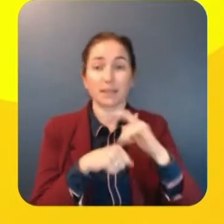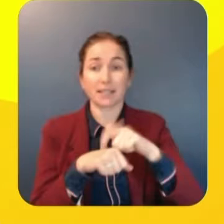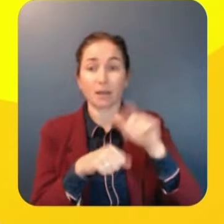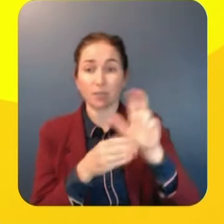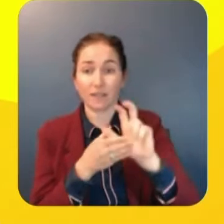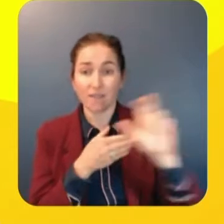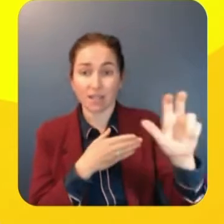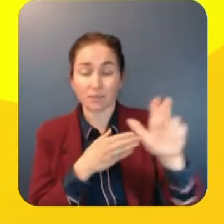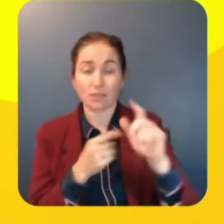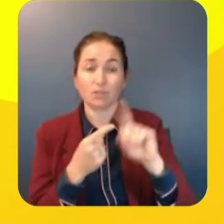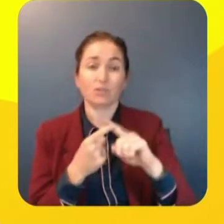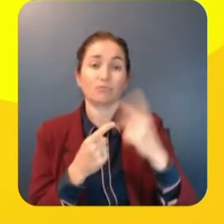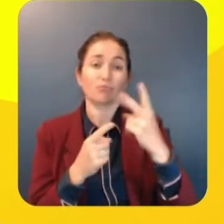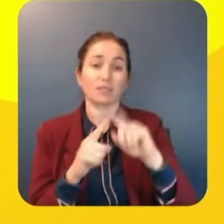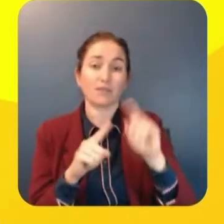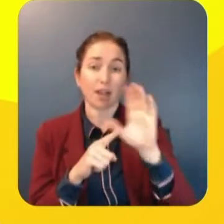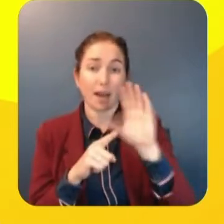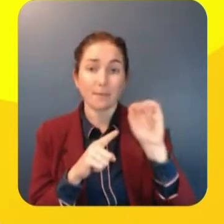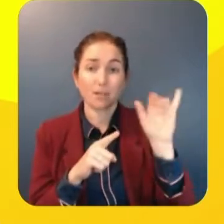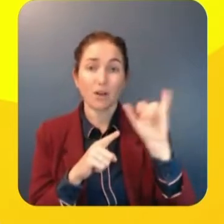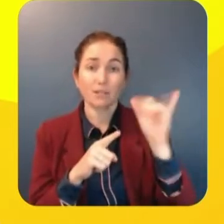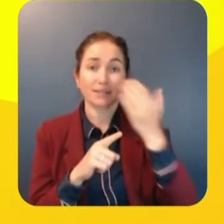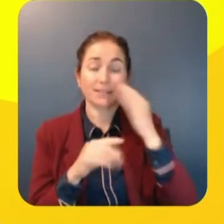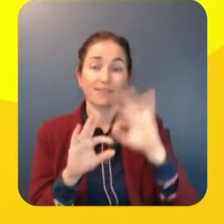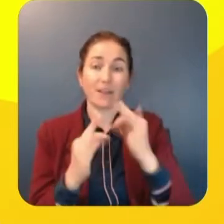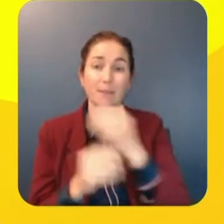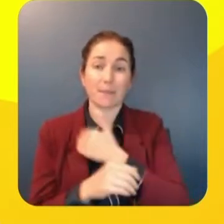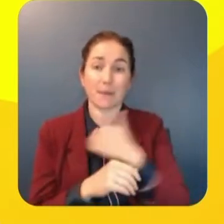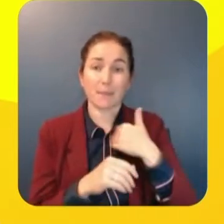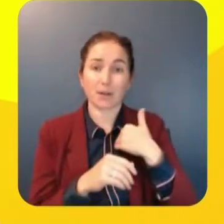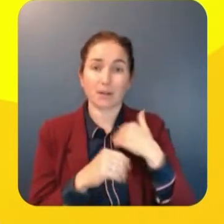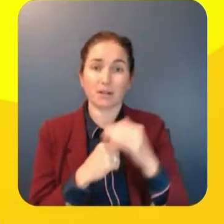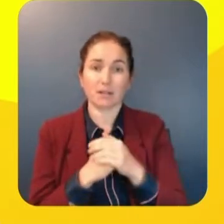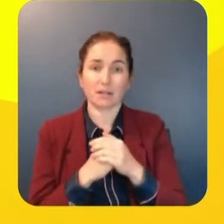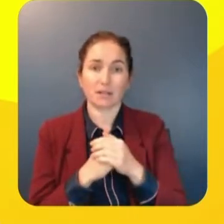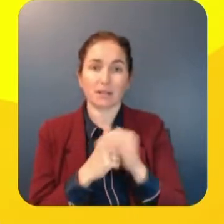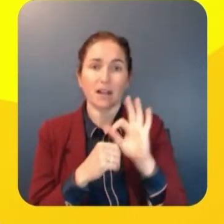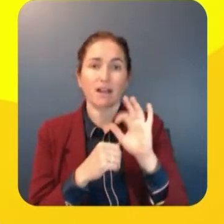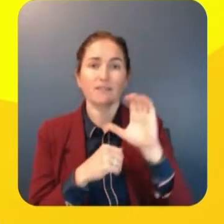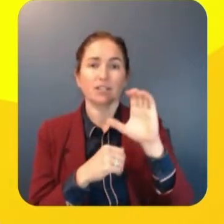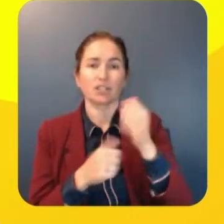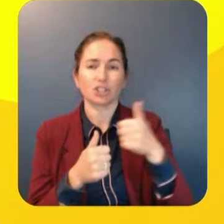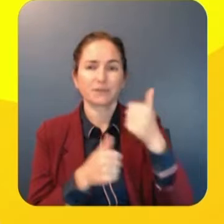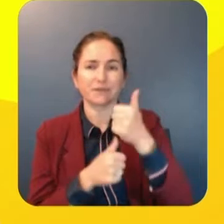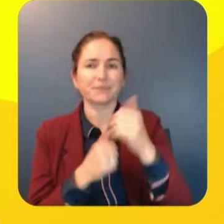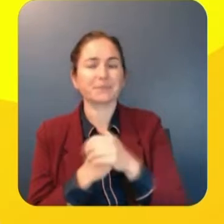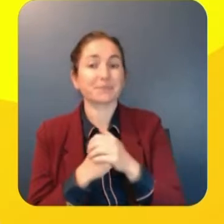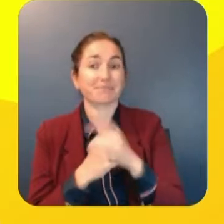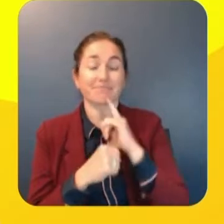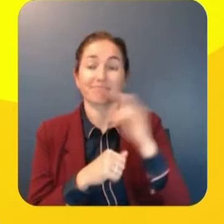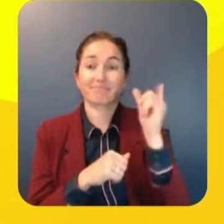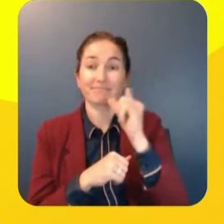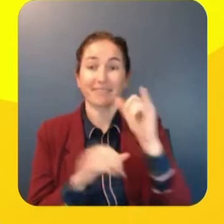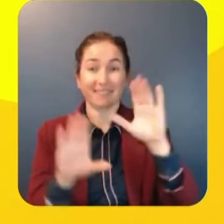companies and she's also the founding member of Chief. So, what a fabulous panel, and I'm so looking